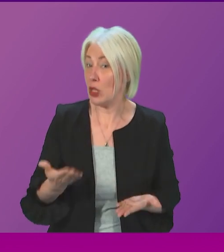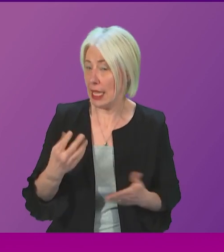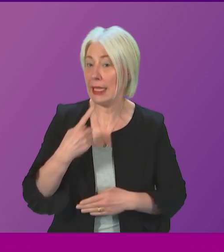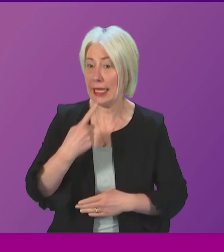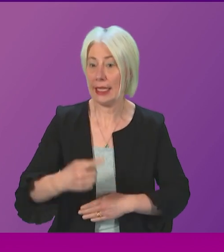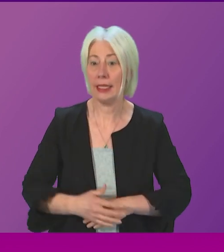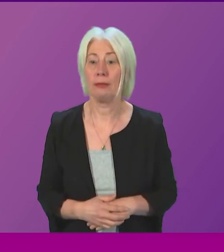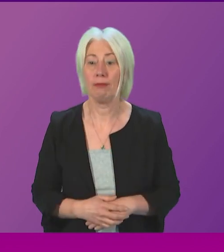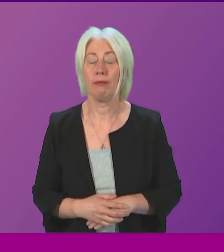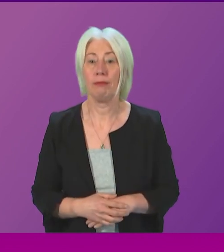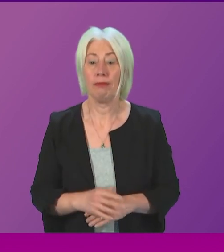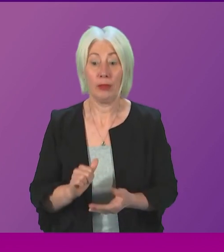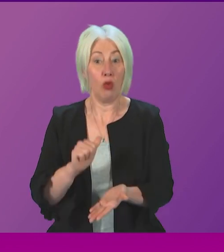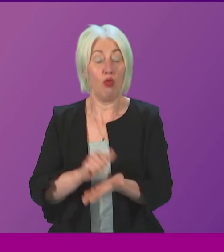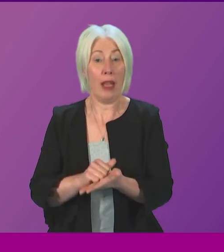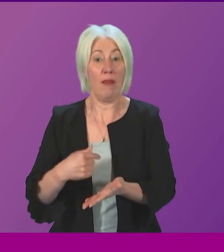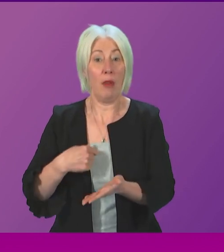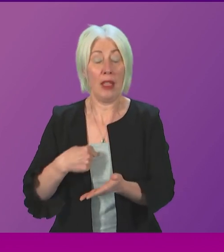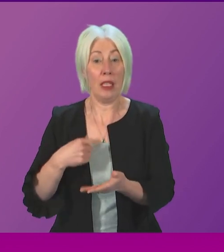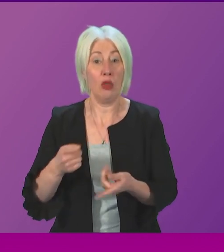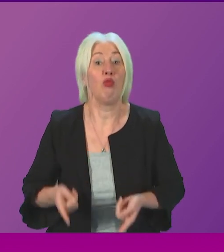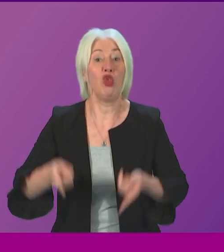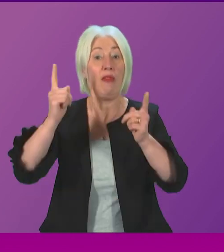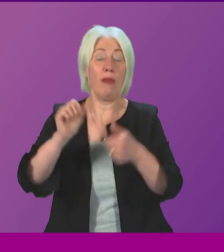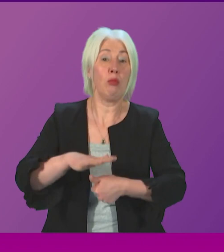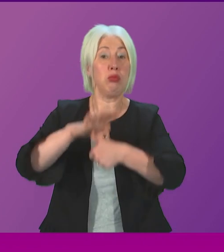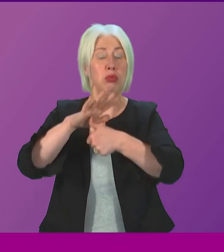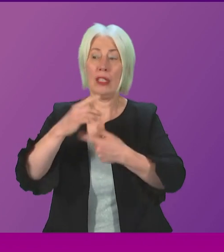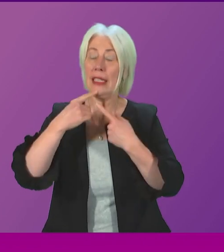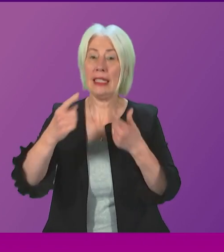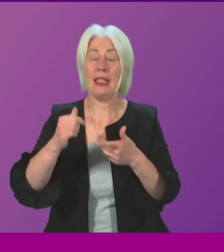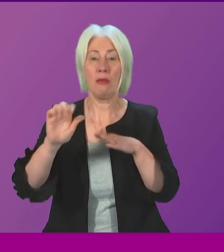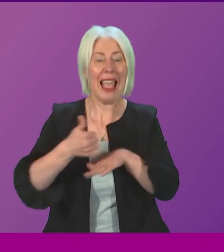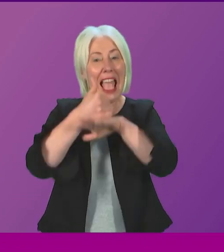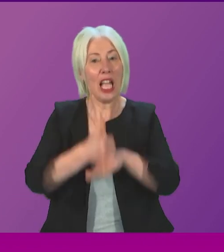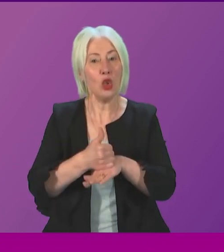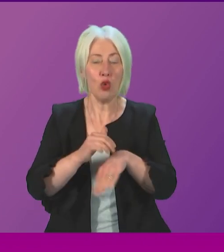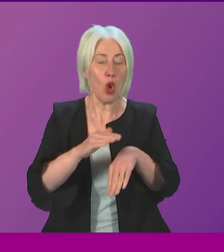“It is right for me as chief constable to clearly state that institutional racism, sexism,